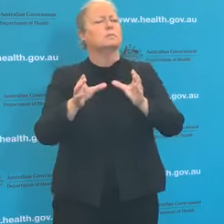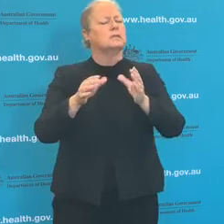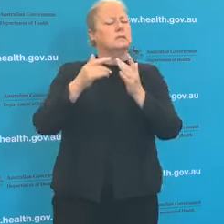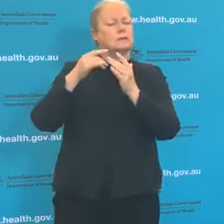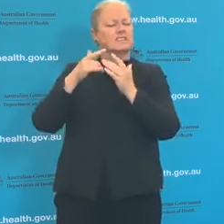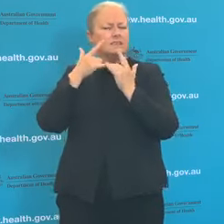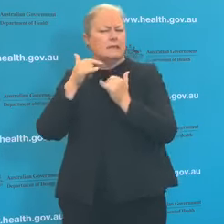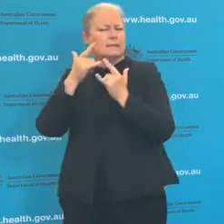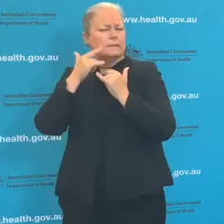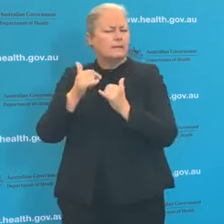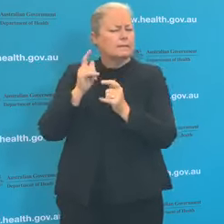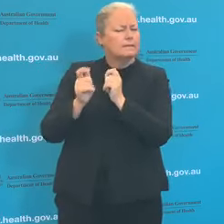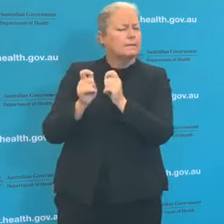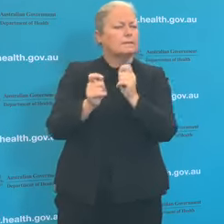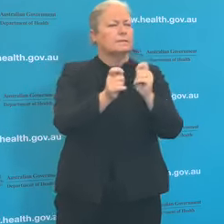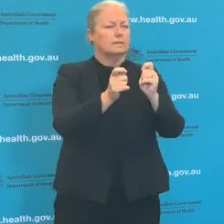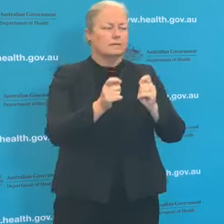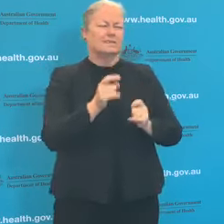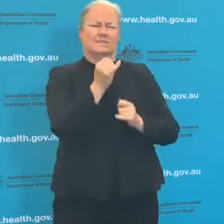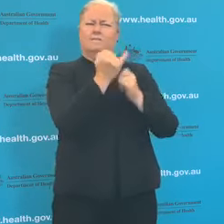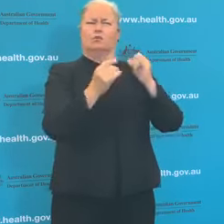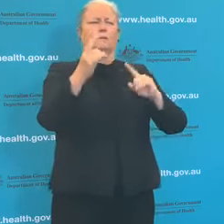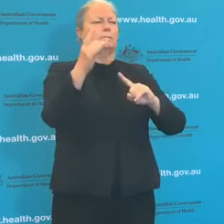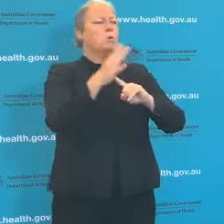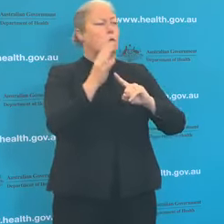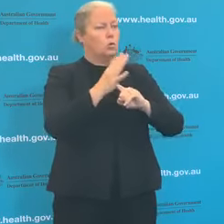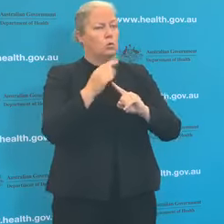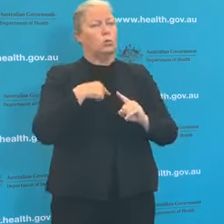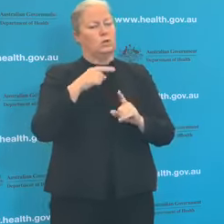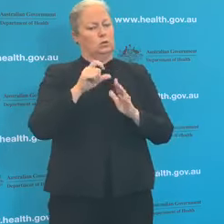very important what we call precedent conditions that the National Cabinet